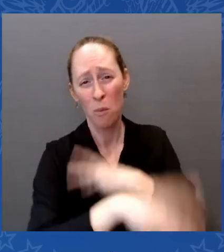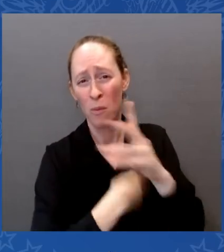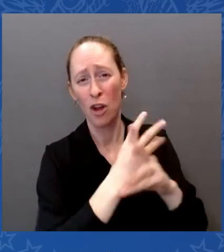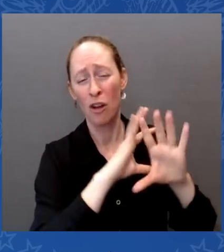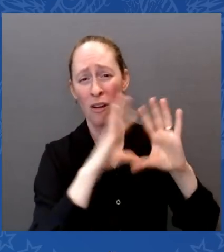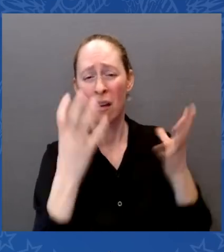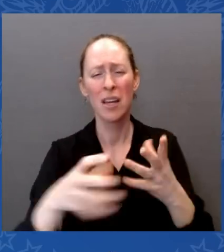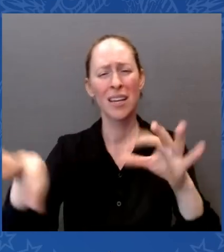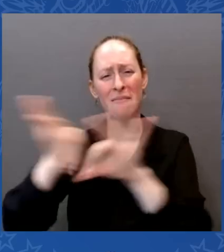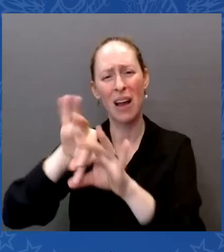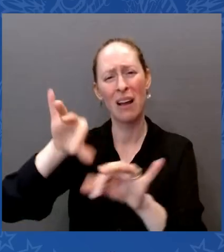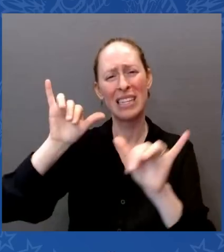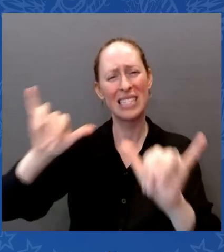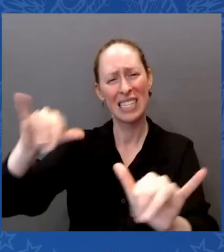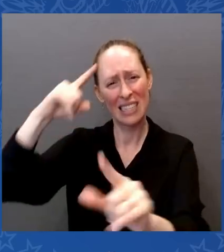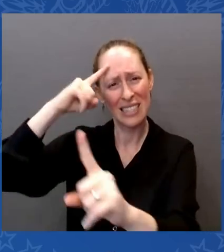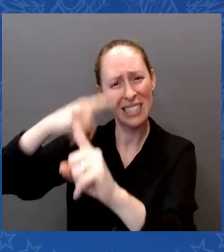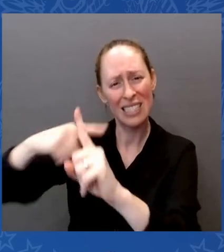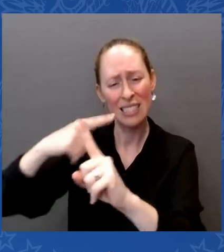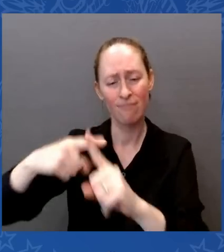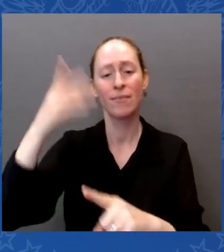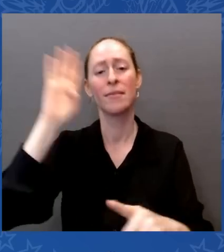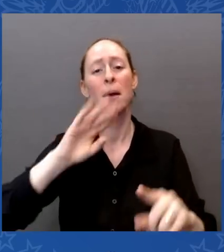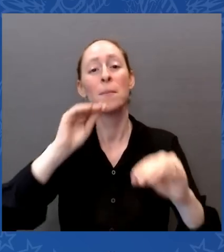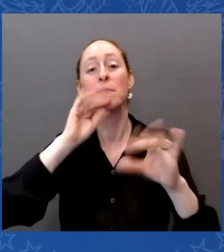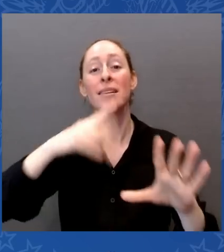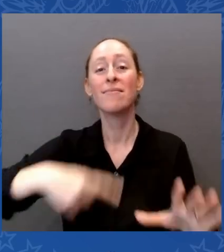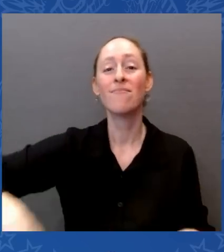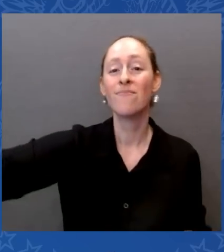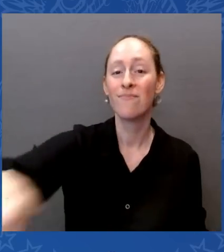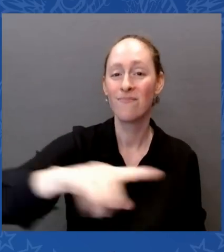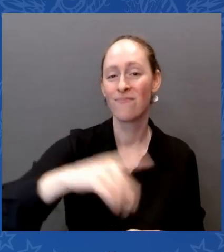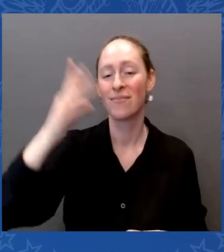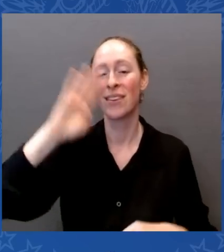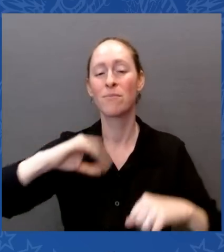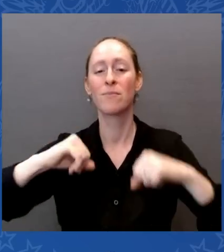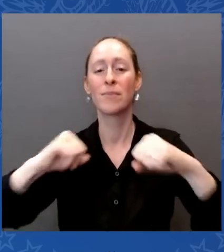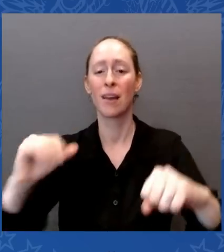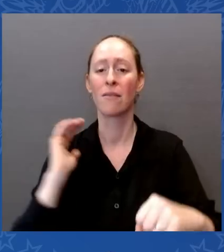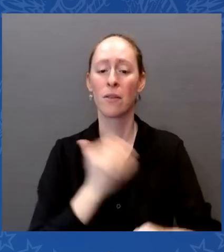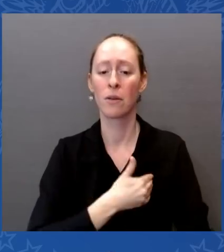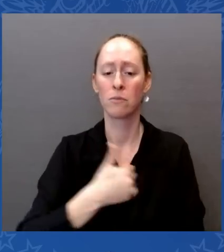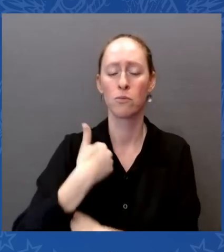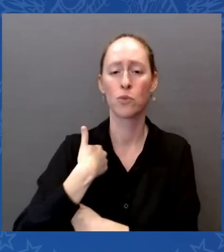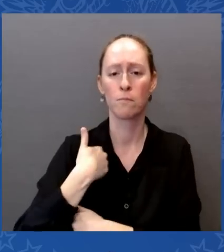And I want to say one more thing actually. You know, I know -- and I don't blame you --